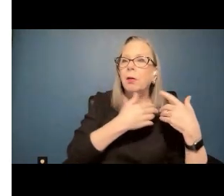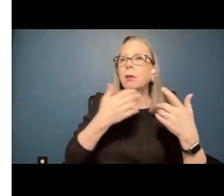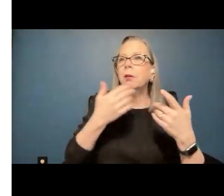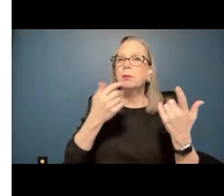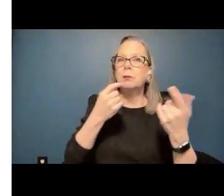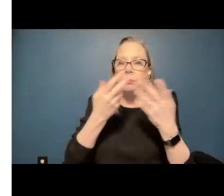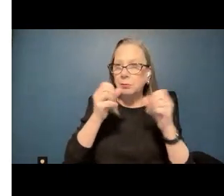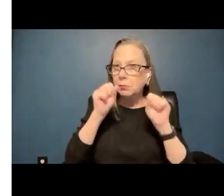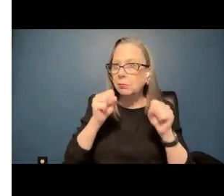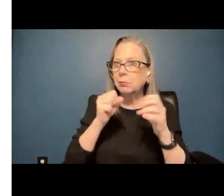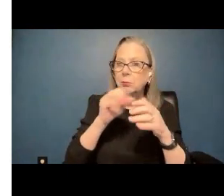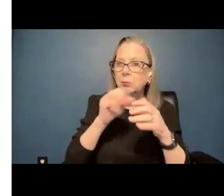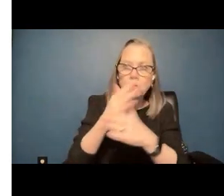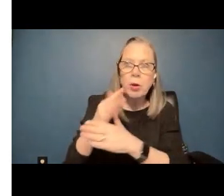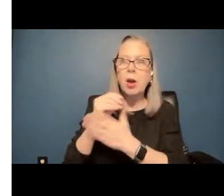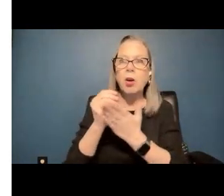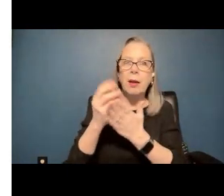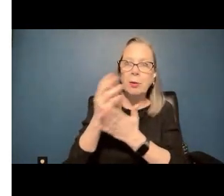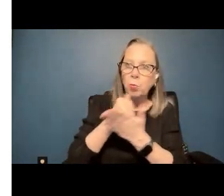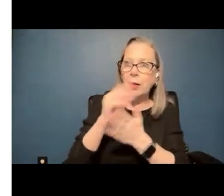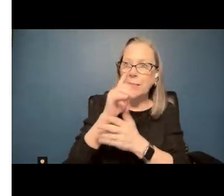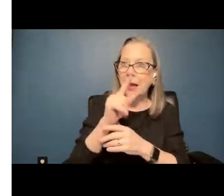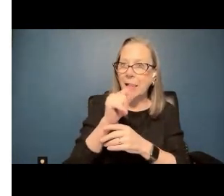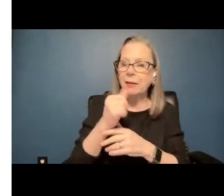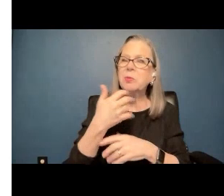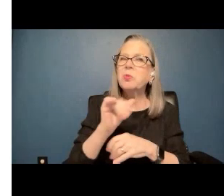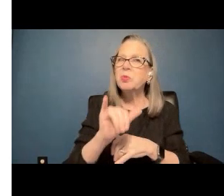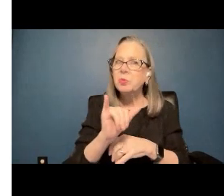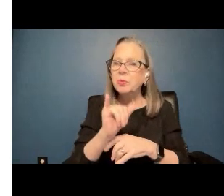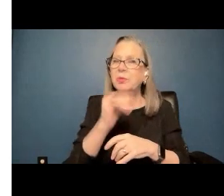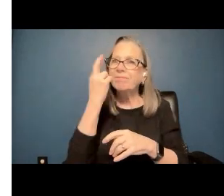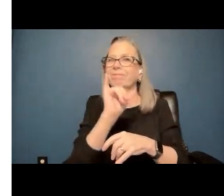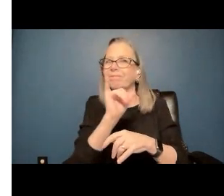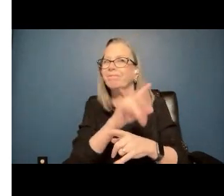And with these sensitivities in mind, give some thought to shaping a value